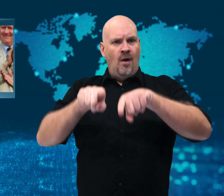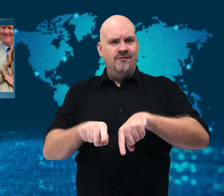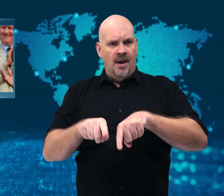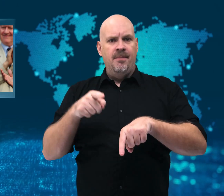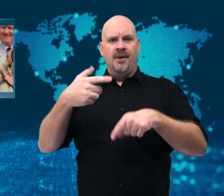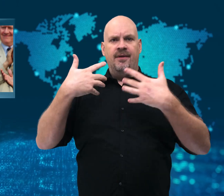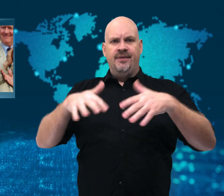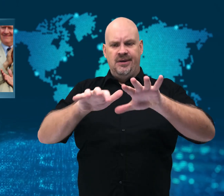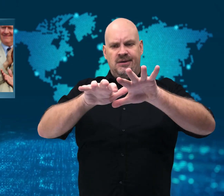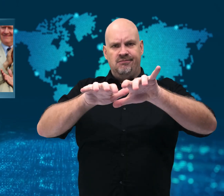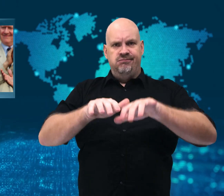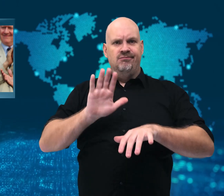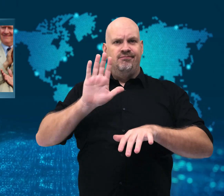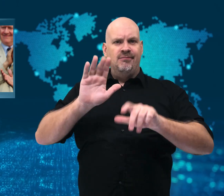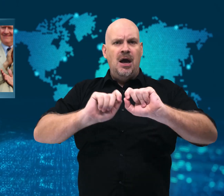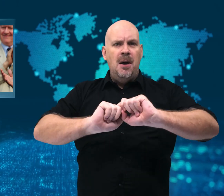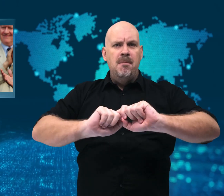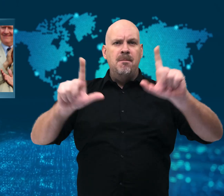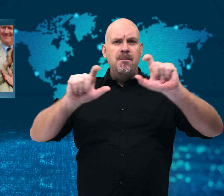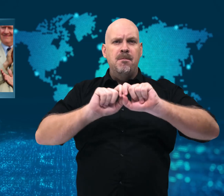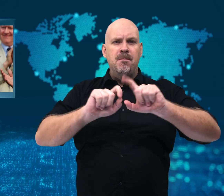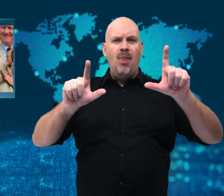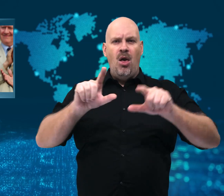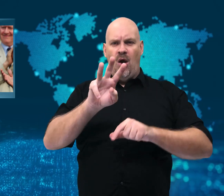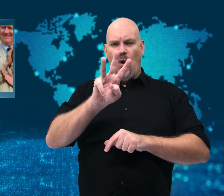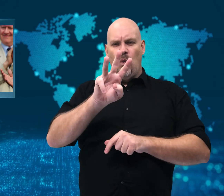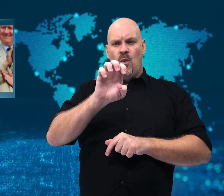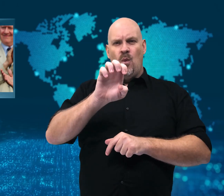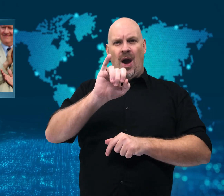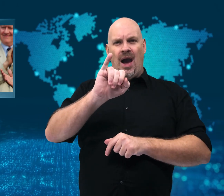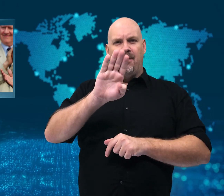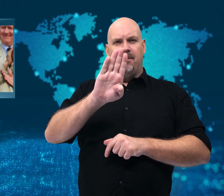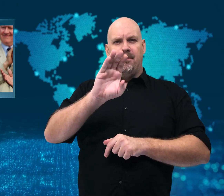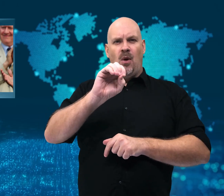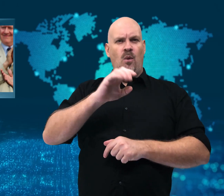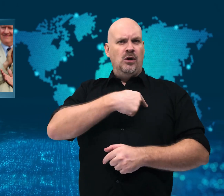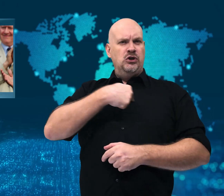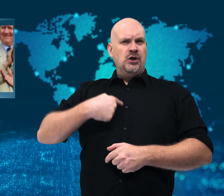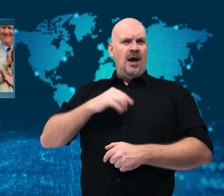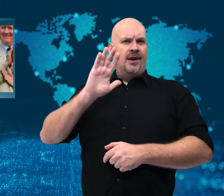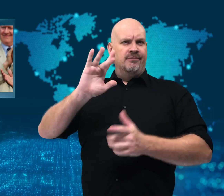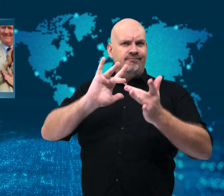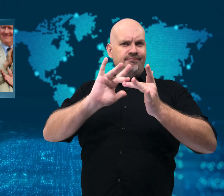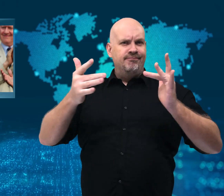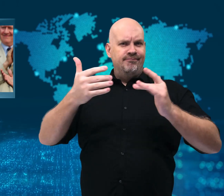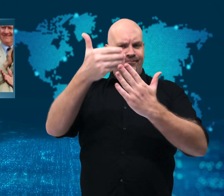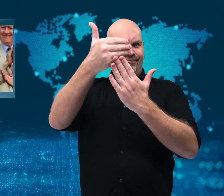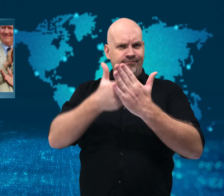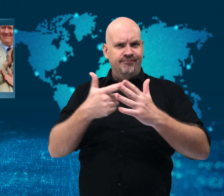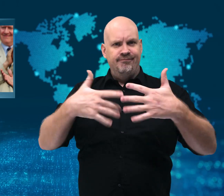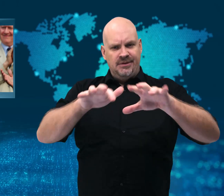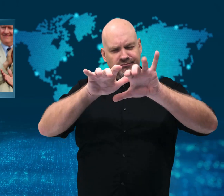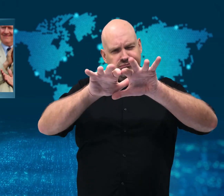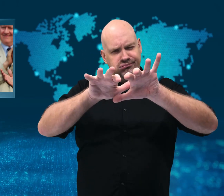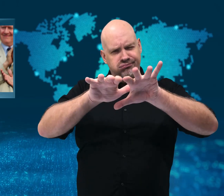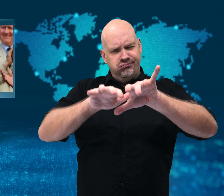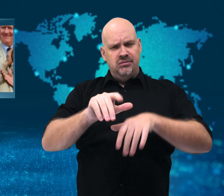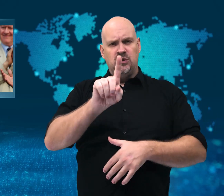Peng published a 1600-word-post about the sexual assault